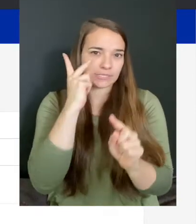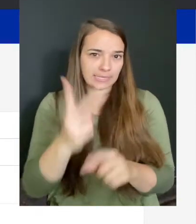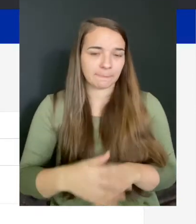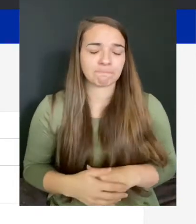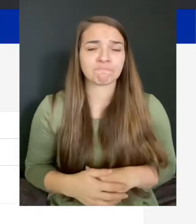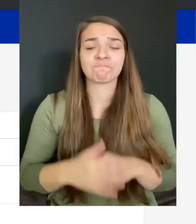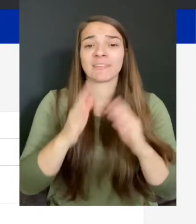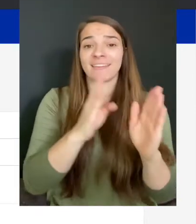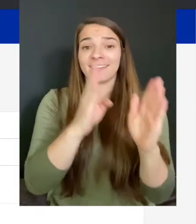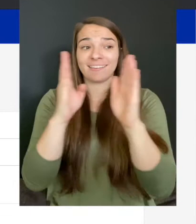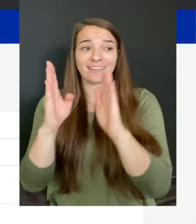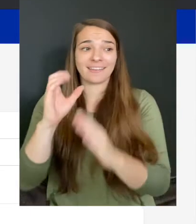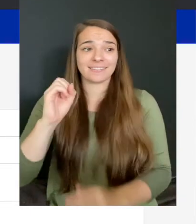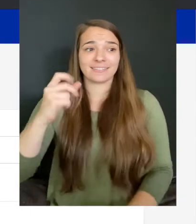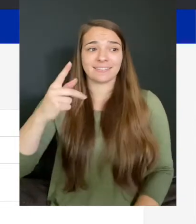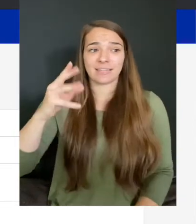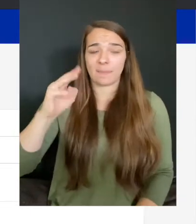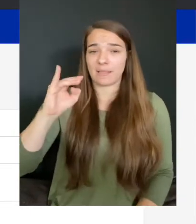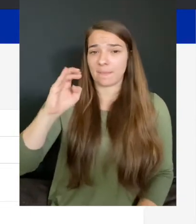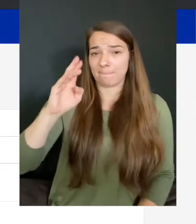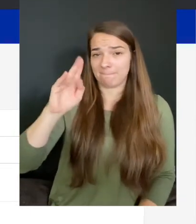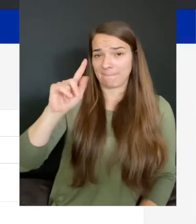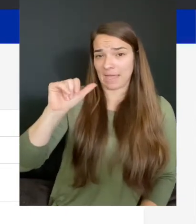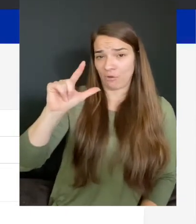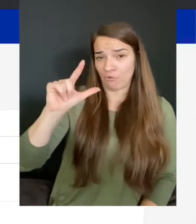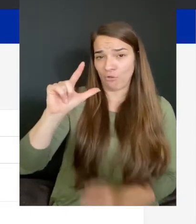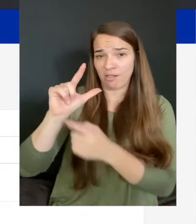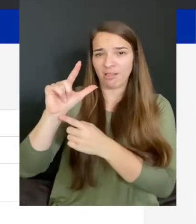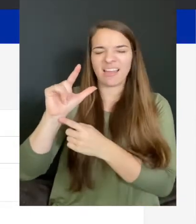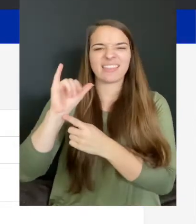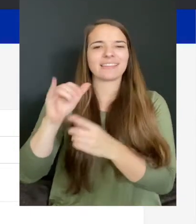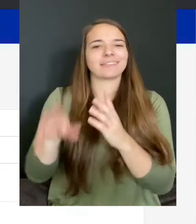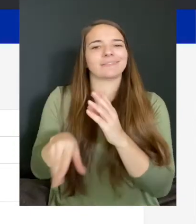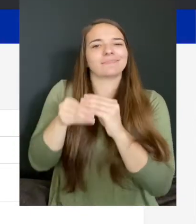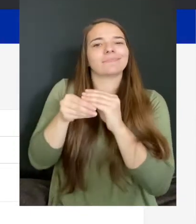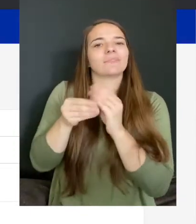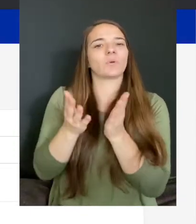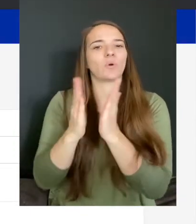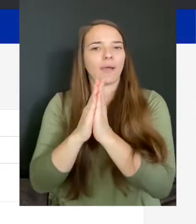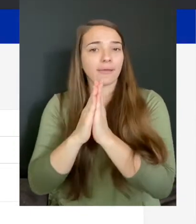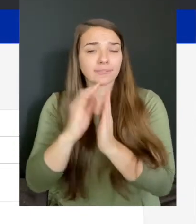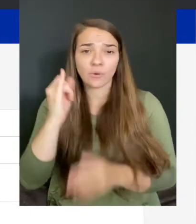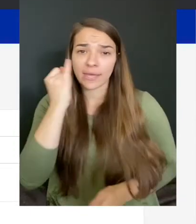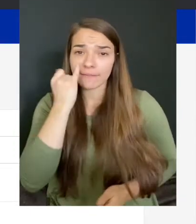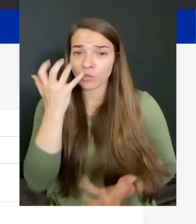tab, this is where you would add a supplemental request if you're wanting to add an accommodation